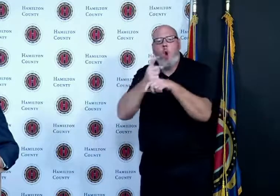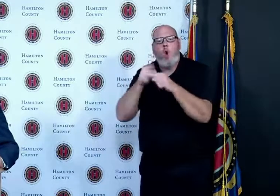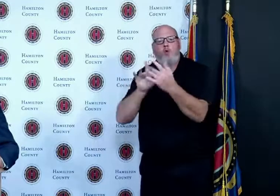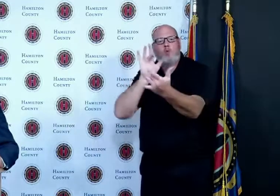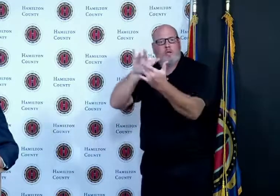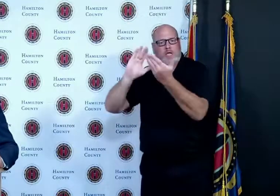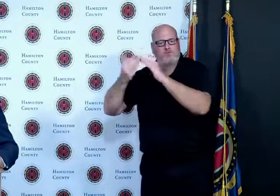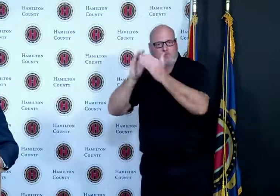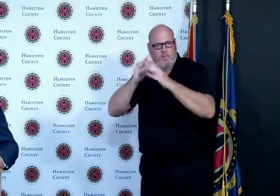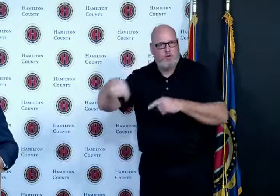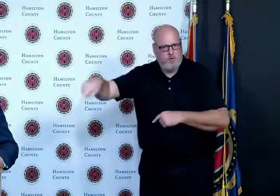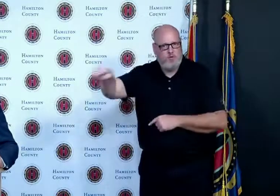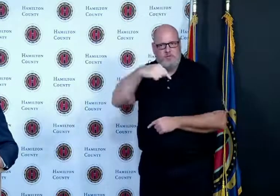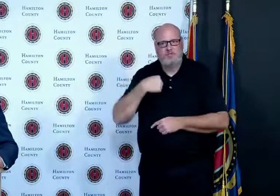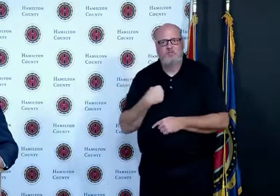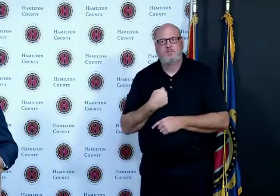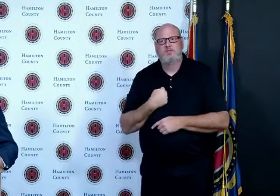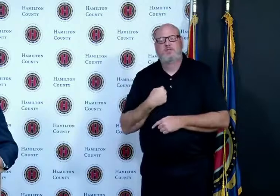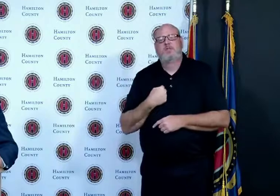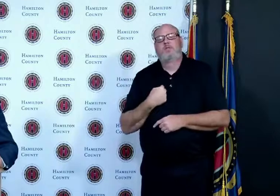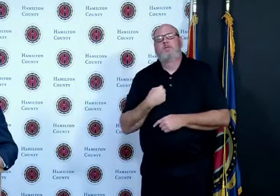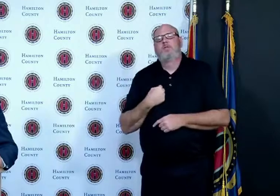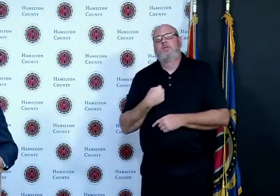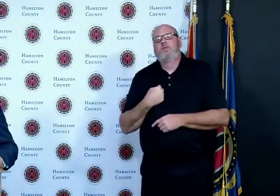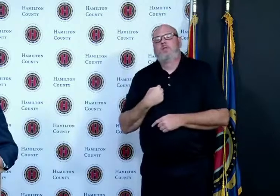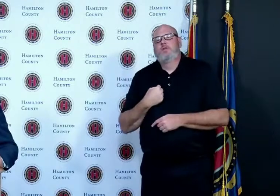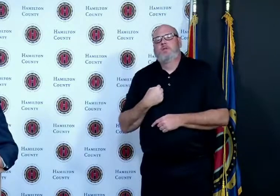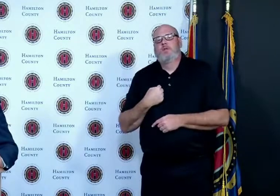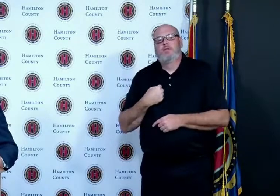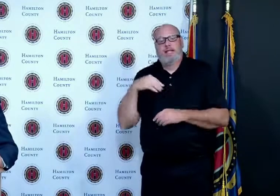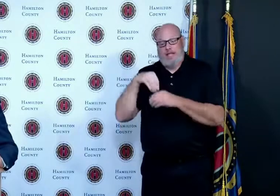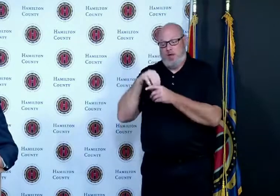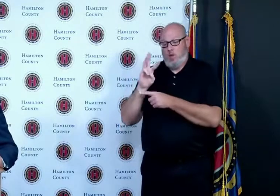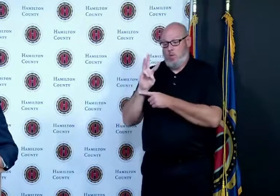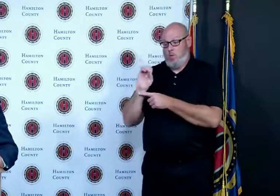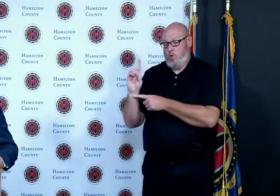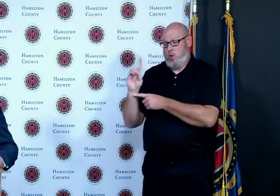in Woodlawn I think that's every Monday for the next six weeks more information is on our website